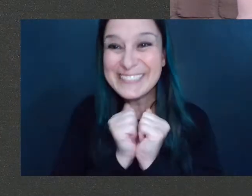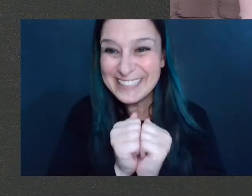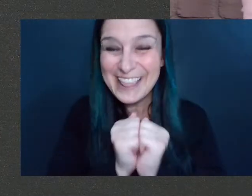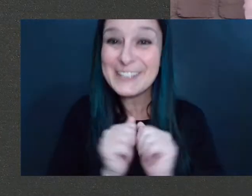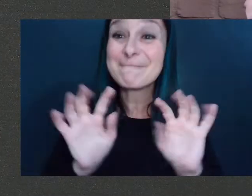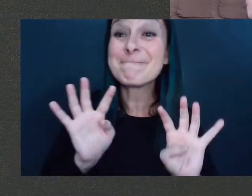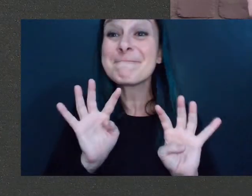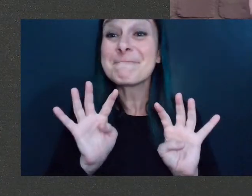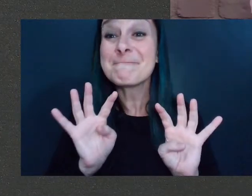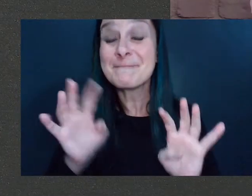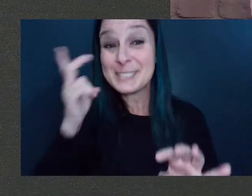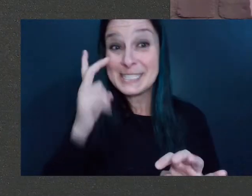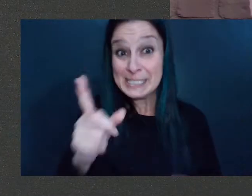You can see mouse, he's right there.